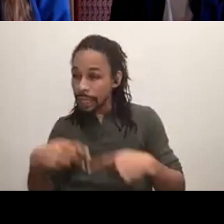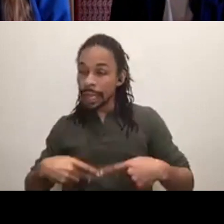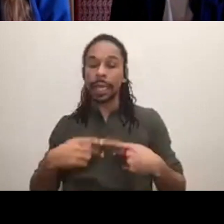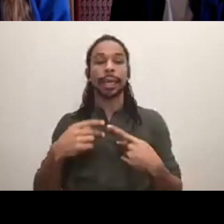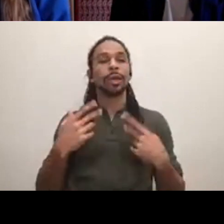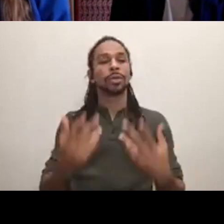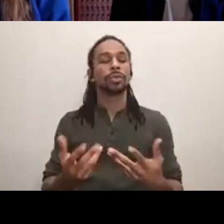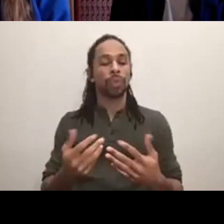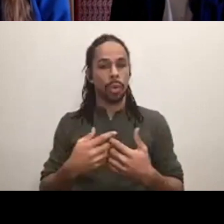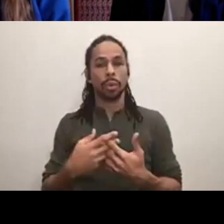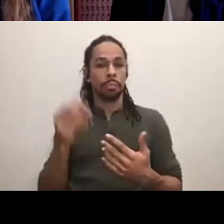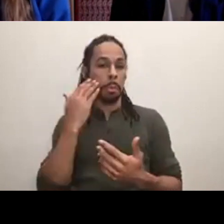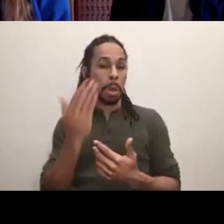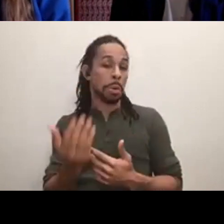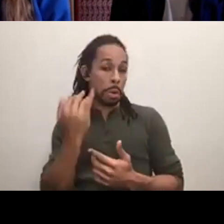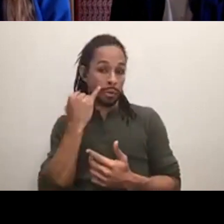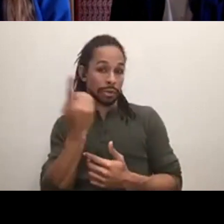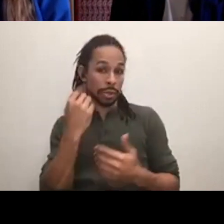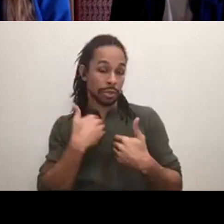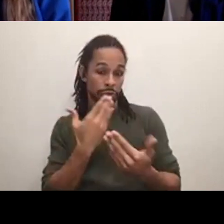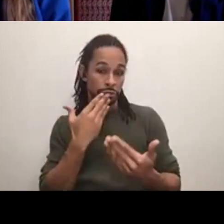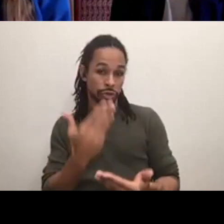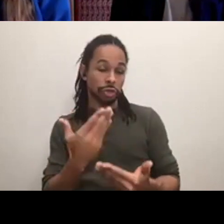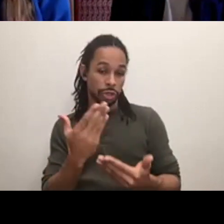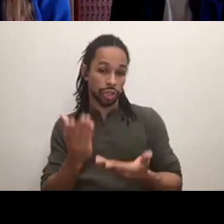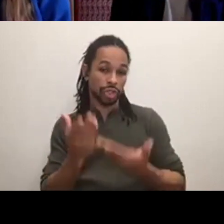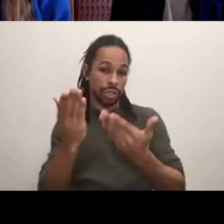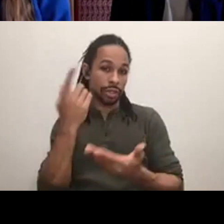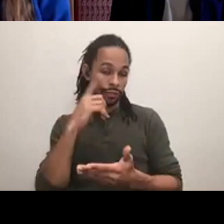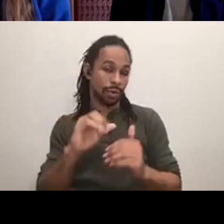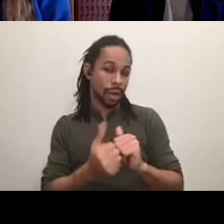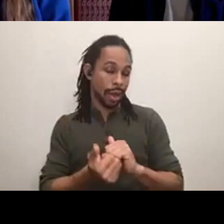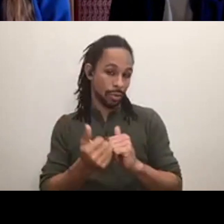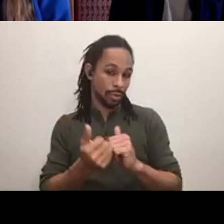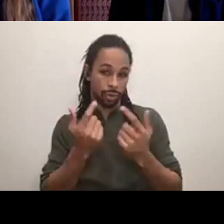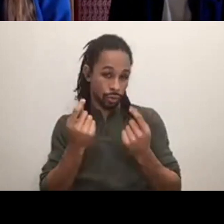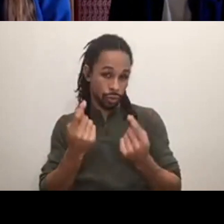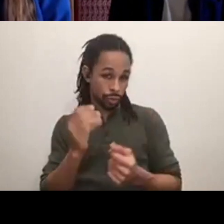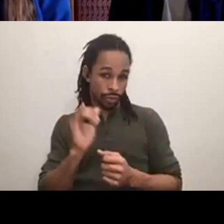Anything from the audience? I'm happy to keep reading but we want to hear from you or if